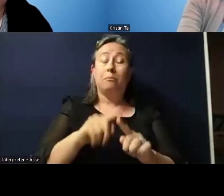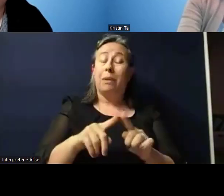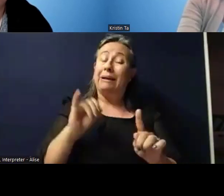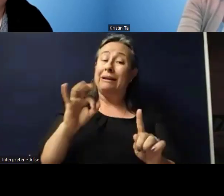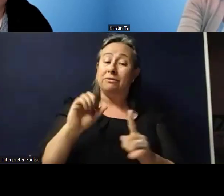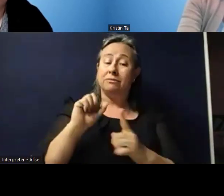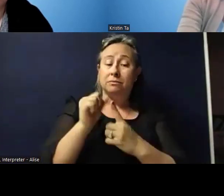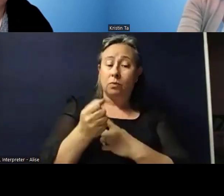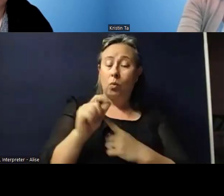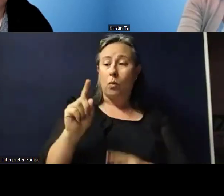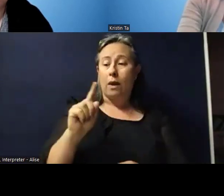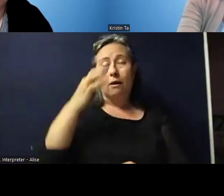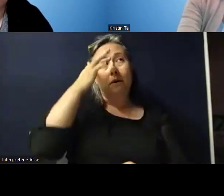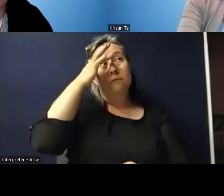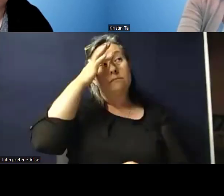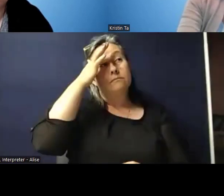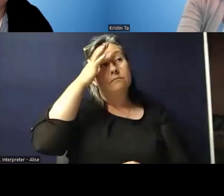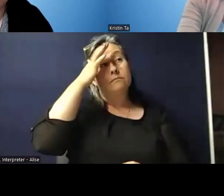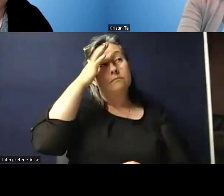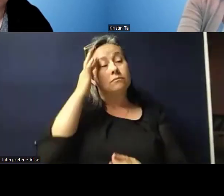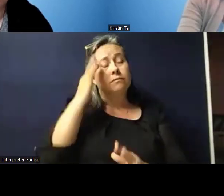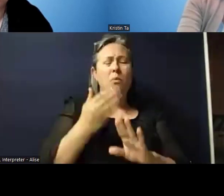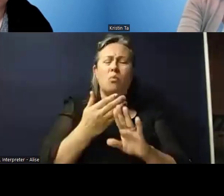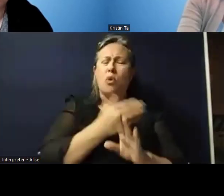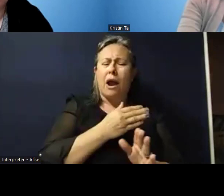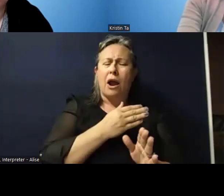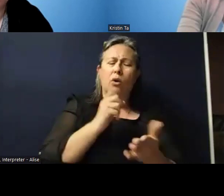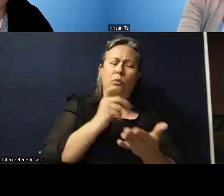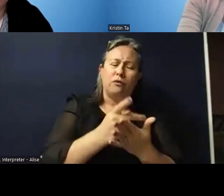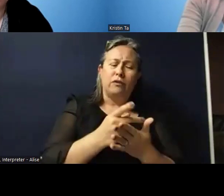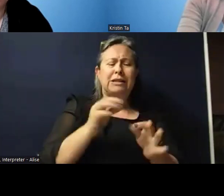where the prior approval was delayed or there is a hiccup,